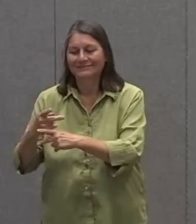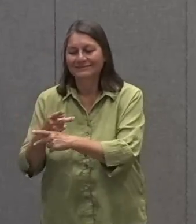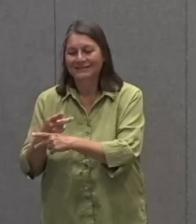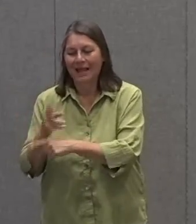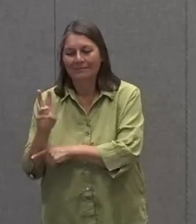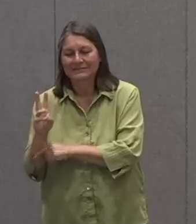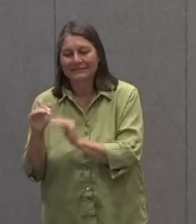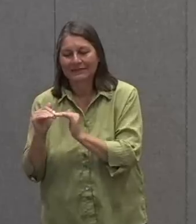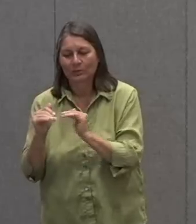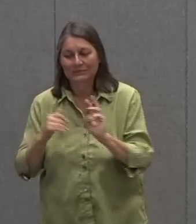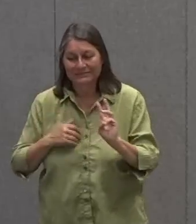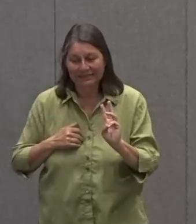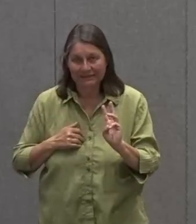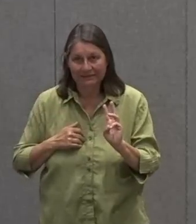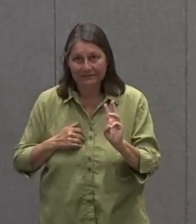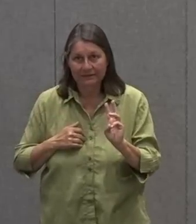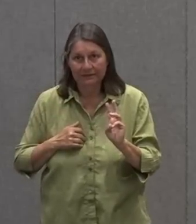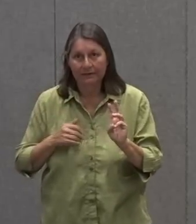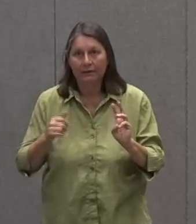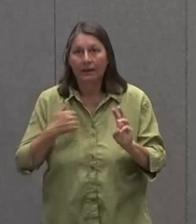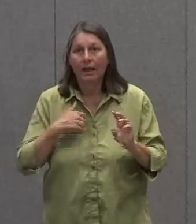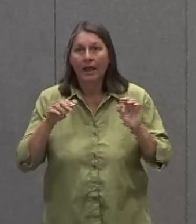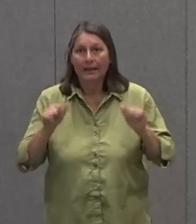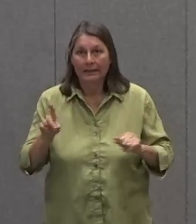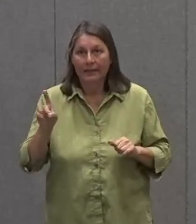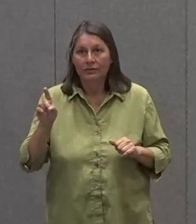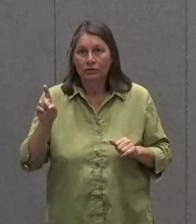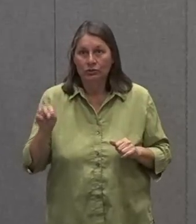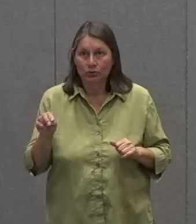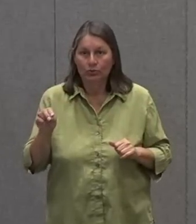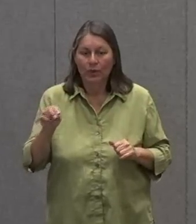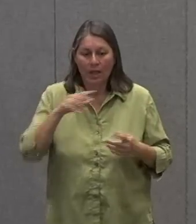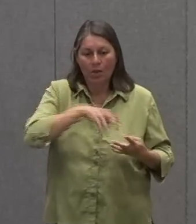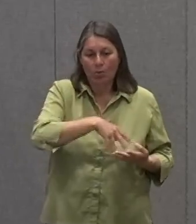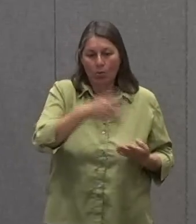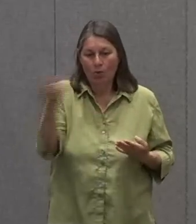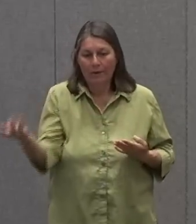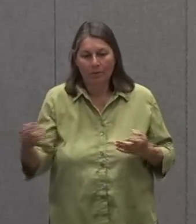I can do what I call a rainbow, one times six. What else could we do?